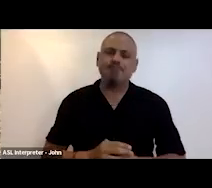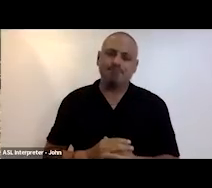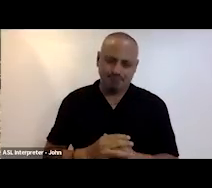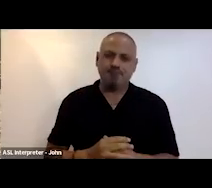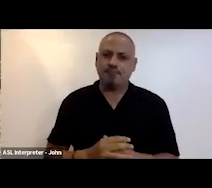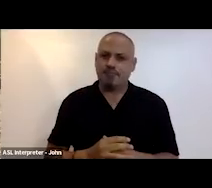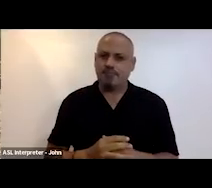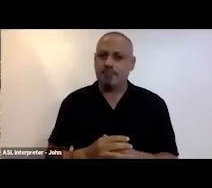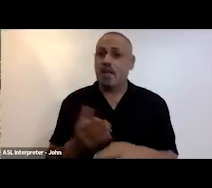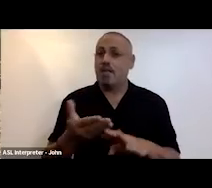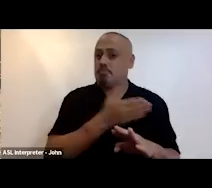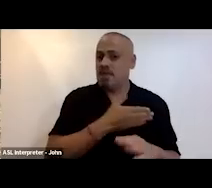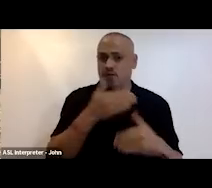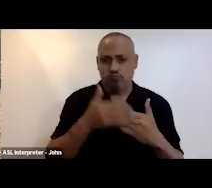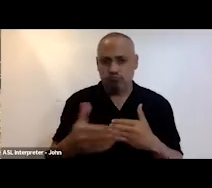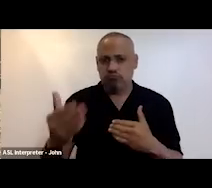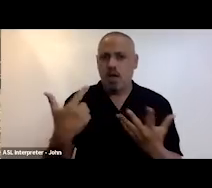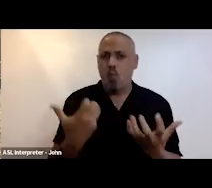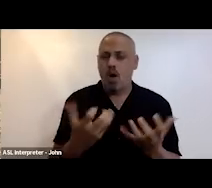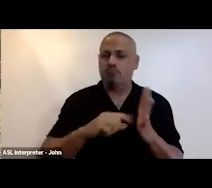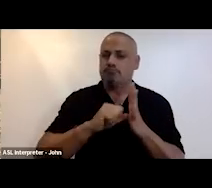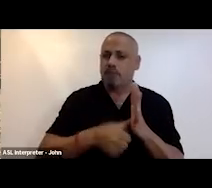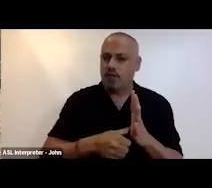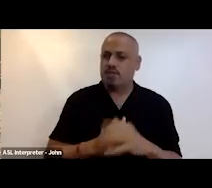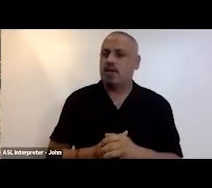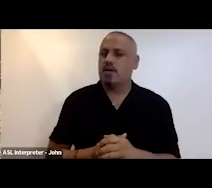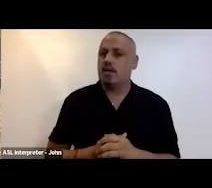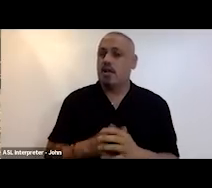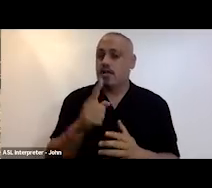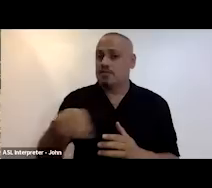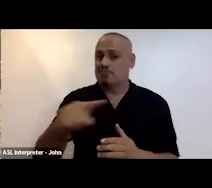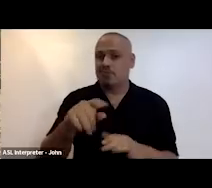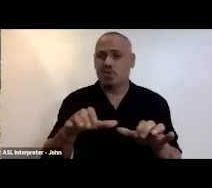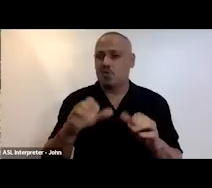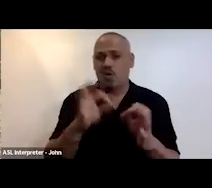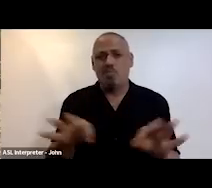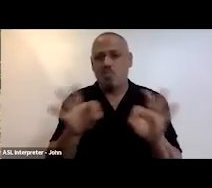And before I go on, I just wanna emphasize that all of you are doing really important work.